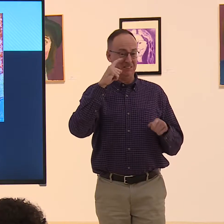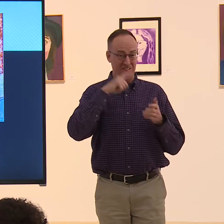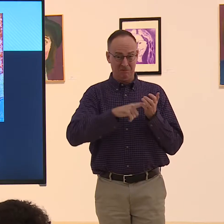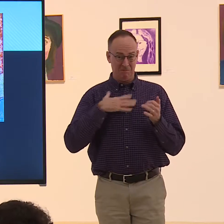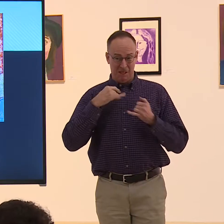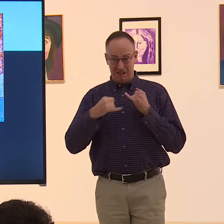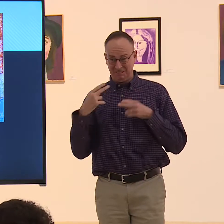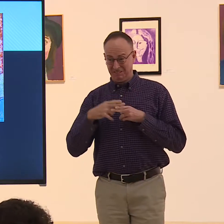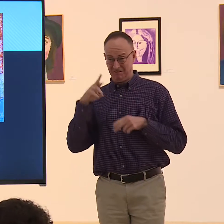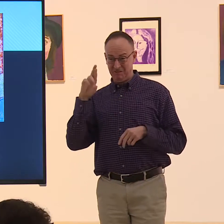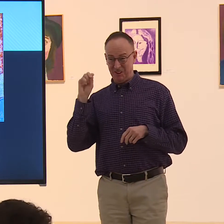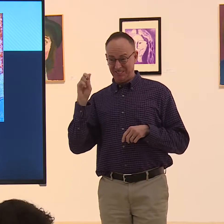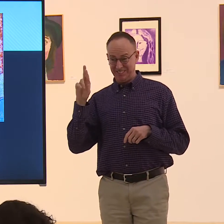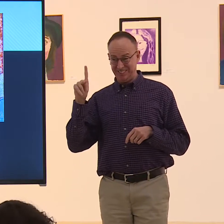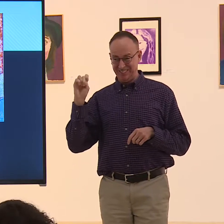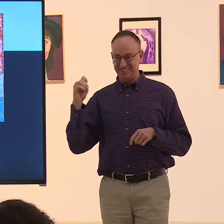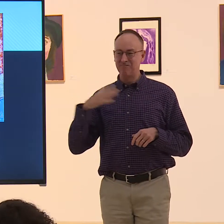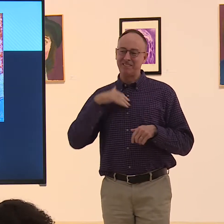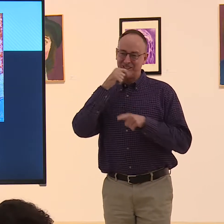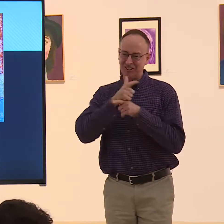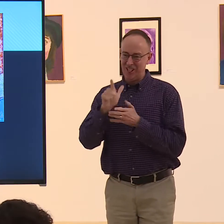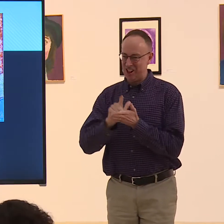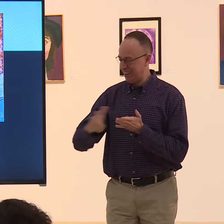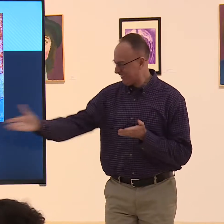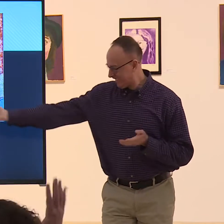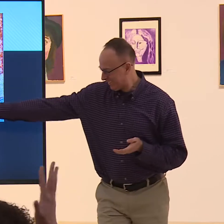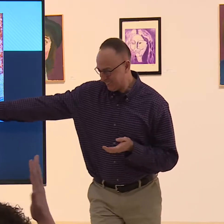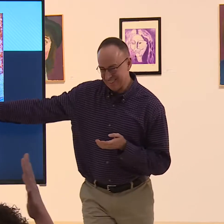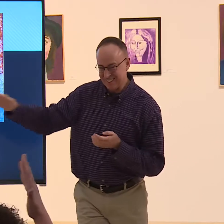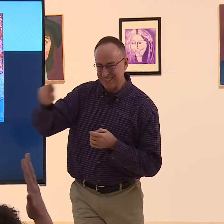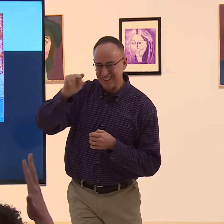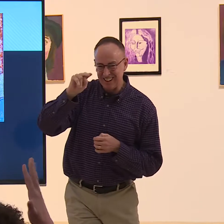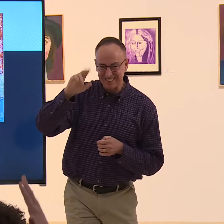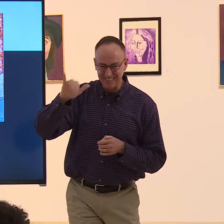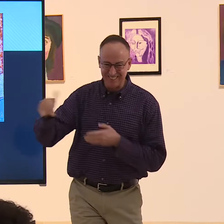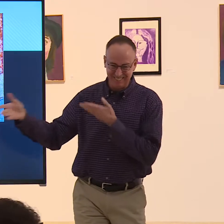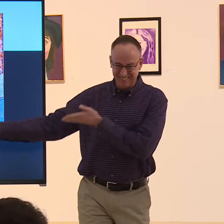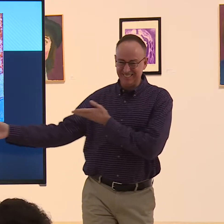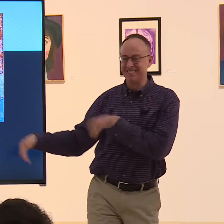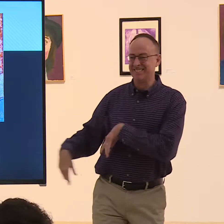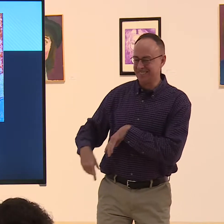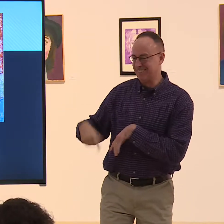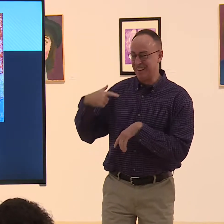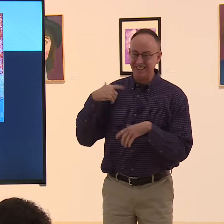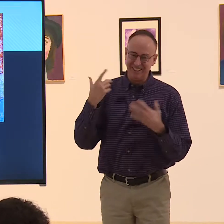I'm from Alexandria, Virginia. This right over here is Nancy, my beautiful wife--